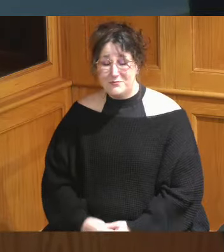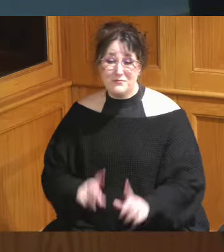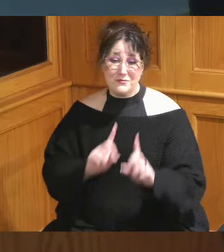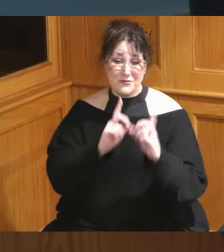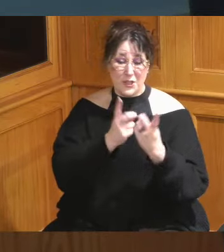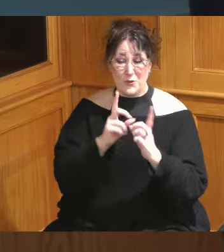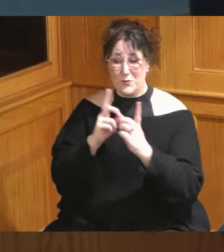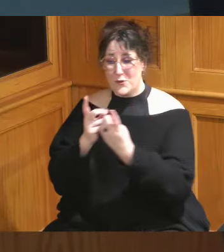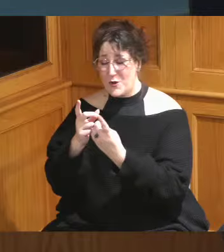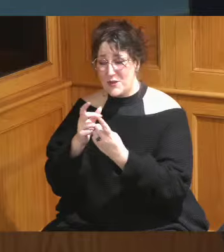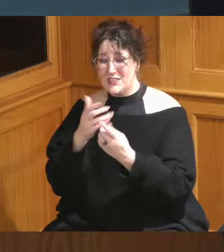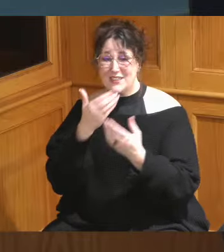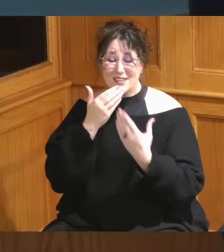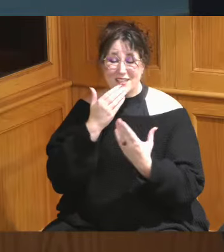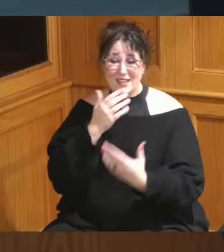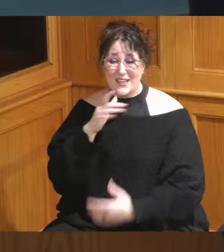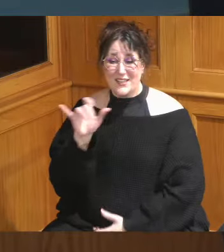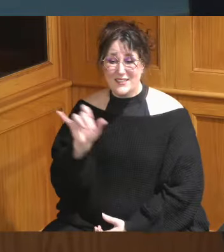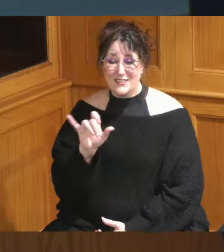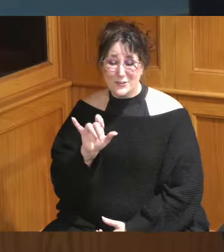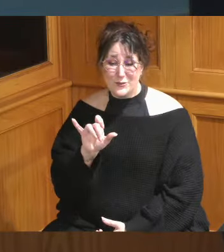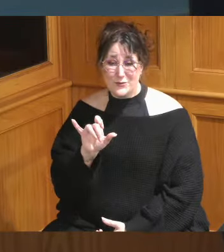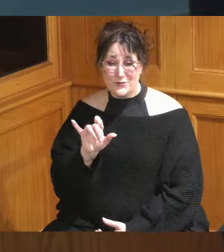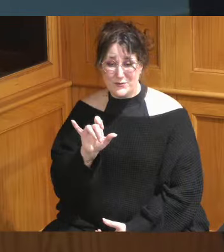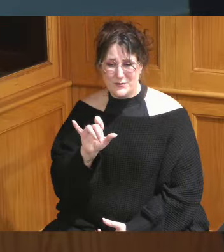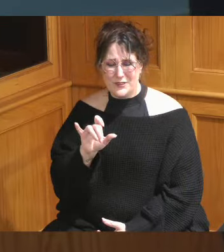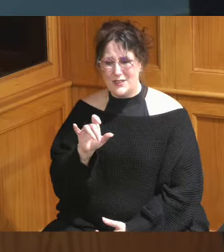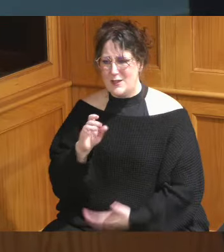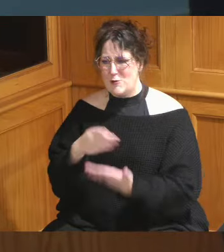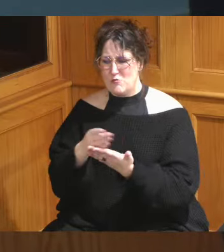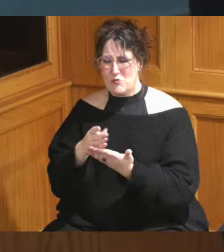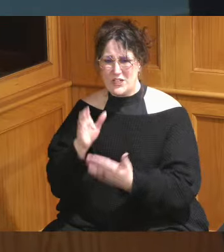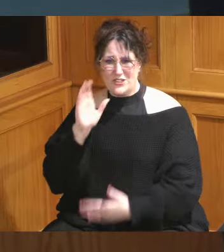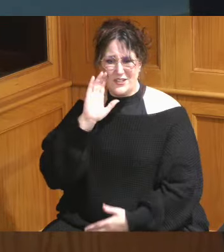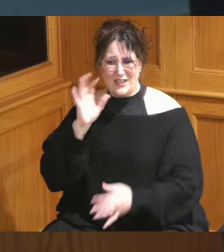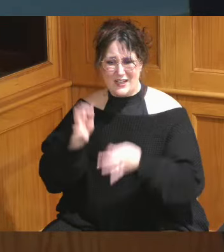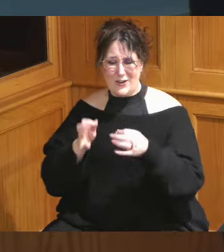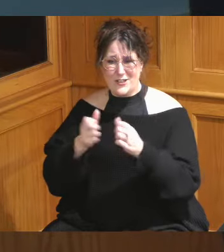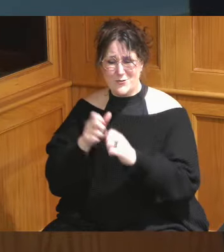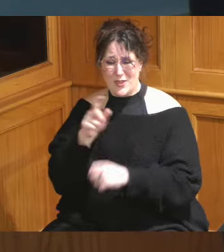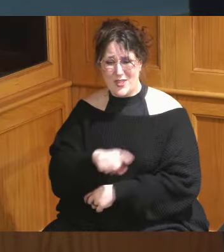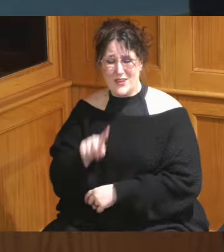other elected officials throughout the county. We had budget hearings with them many months ago